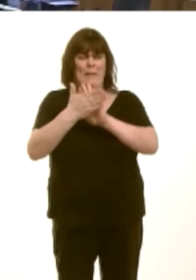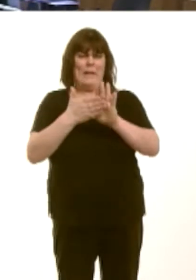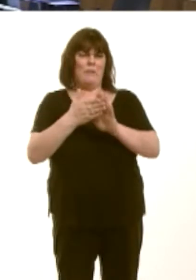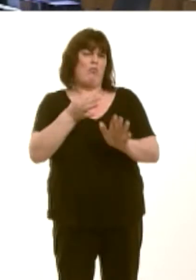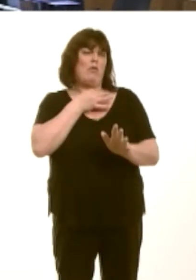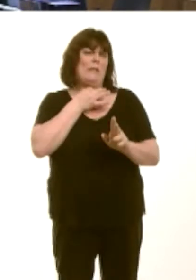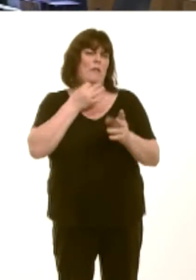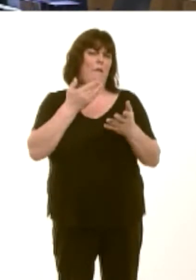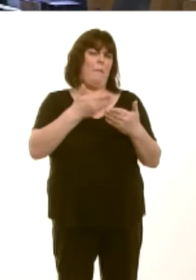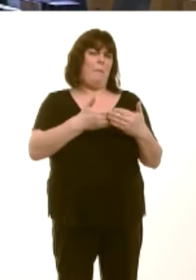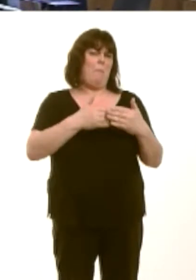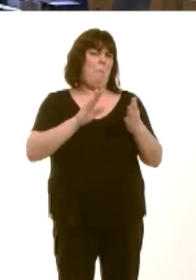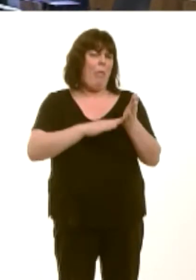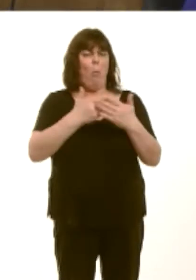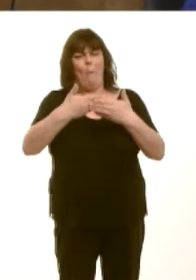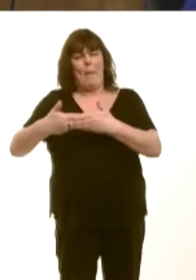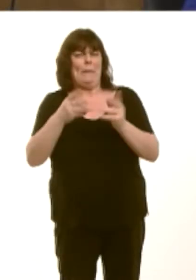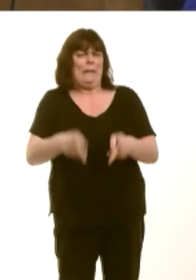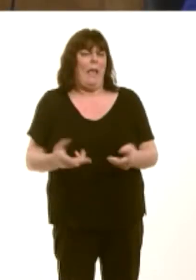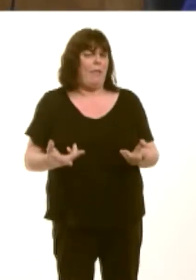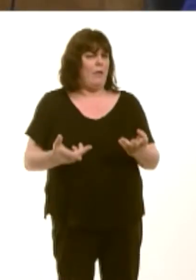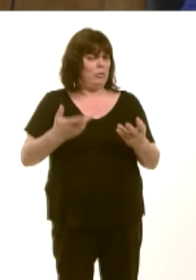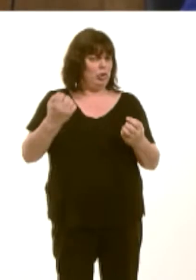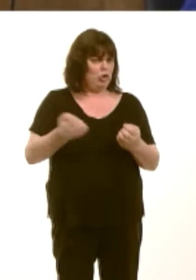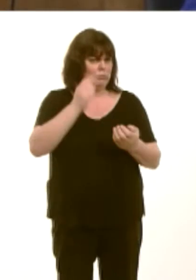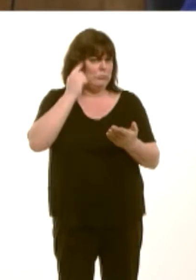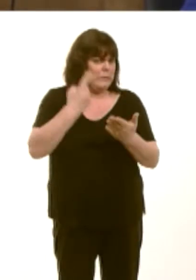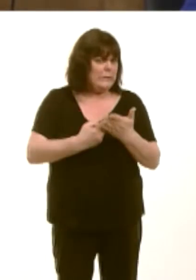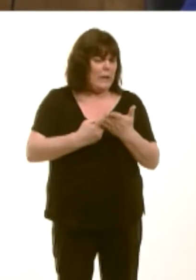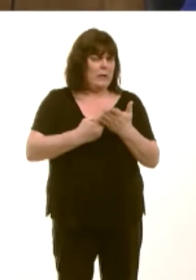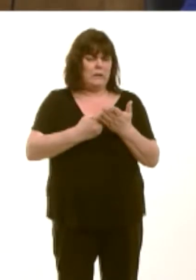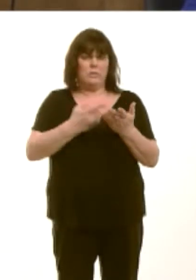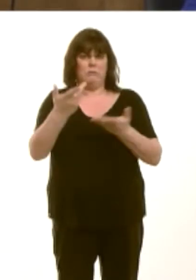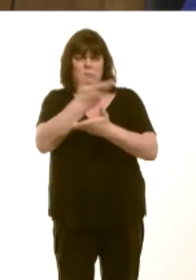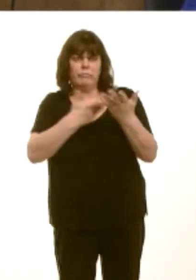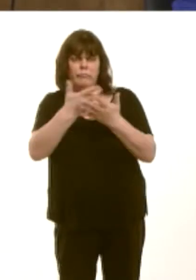Carwyn Jones: Well, what we do know is that we have strong evidence that shows that the